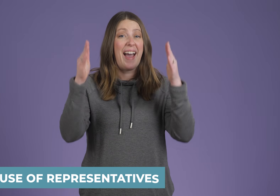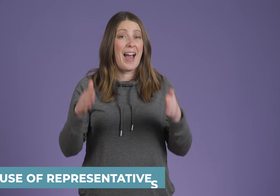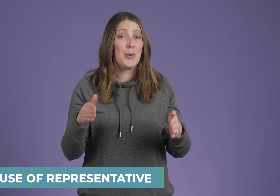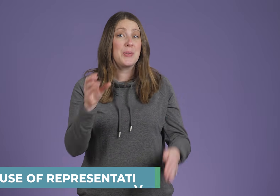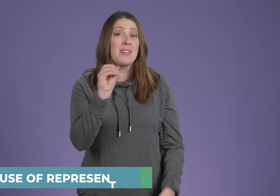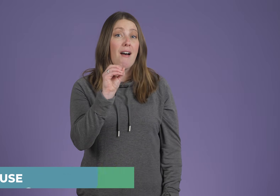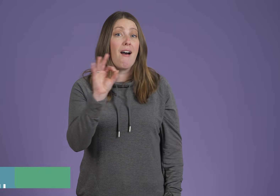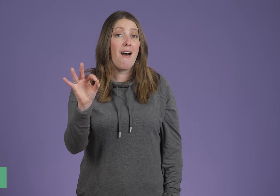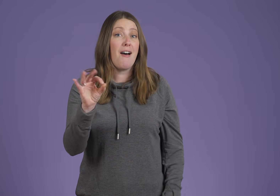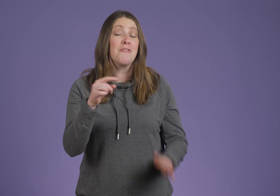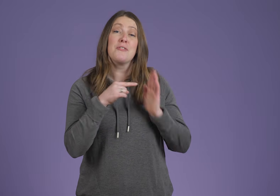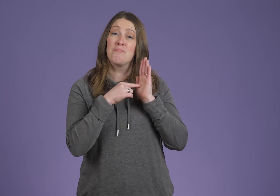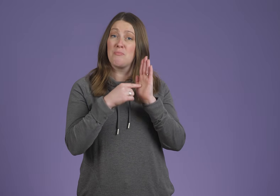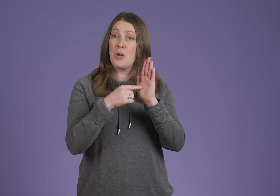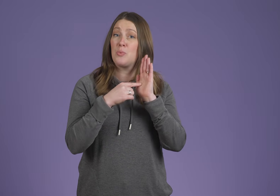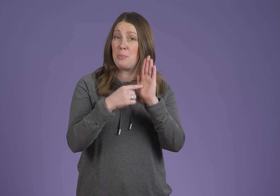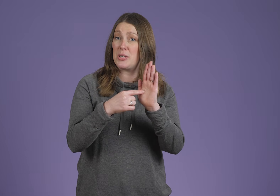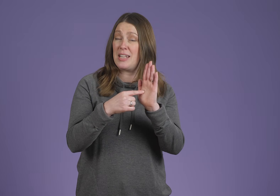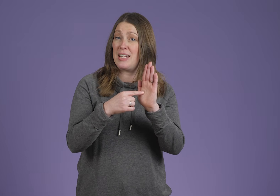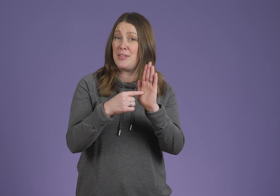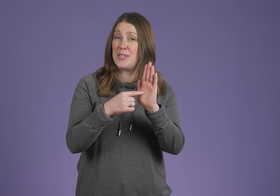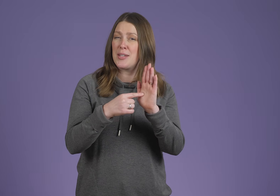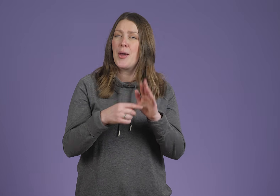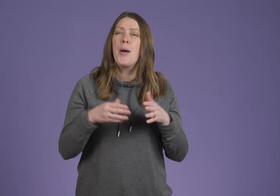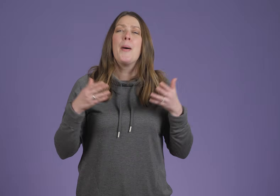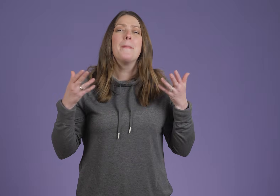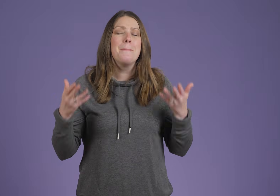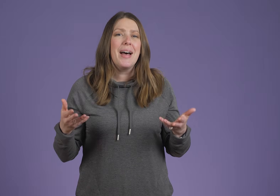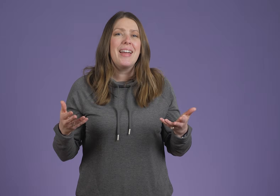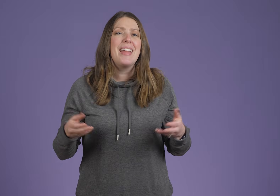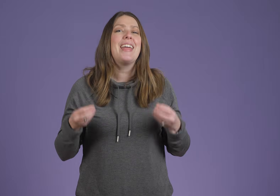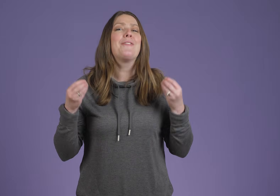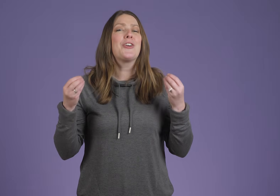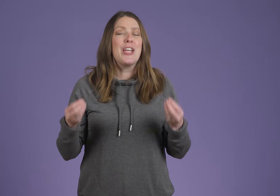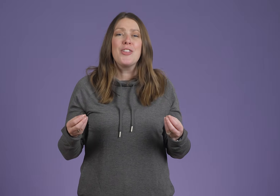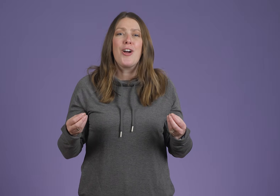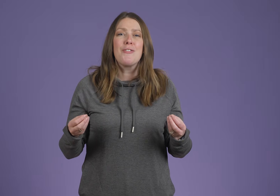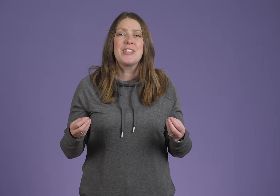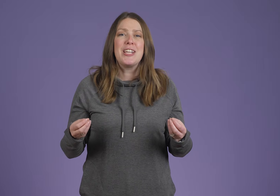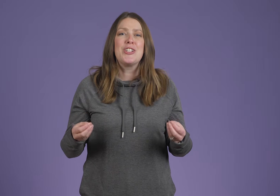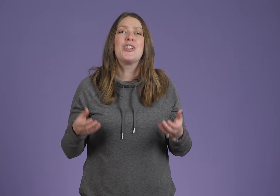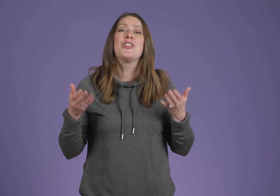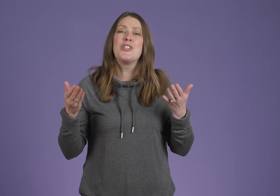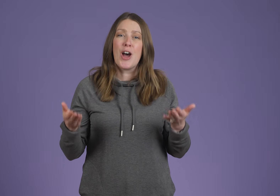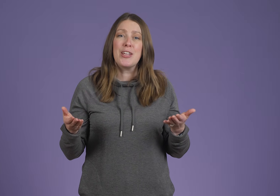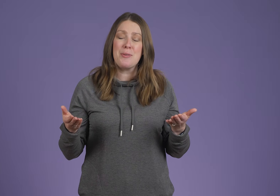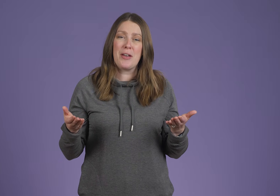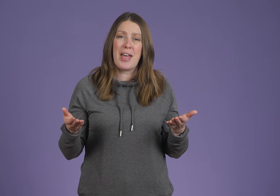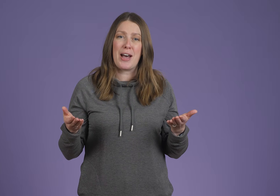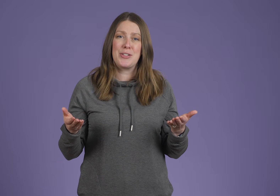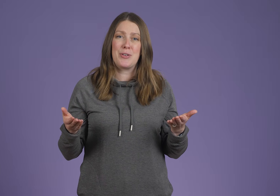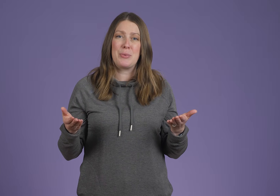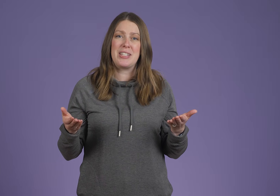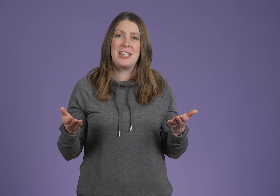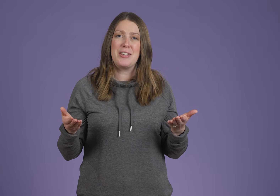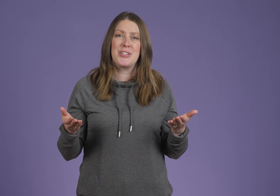House of representatives. But if you're in the conversation talking about the house of Representatives,